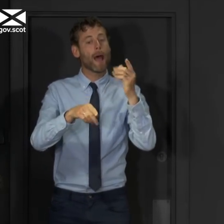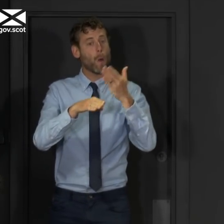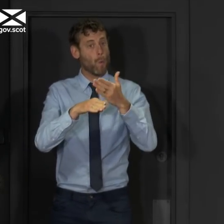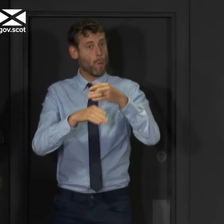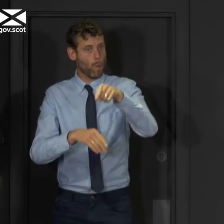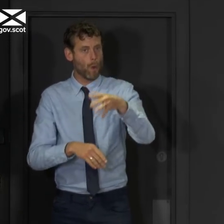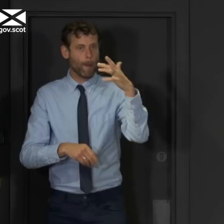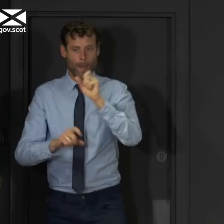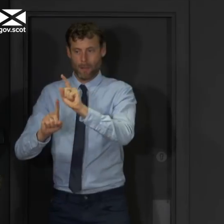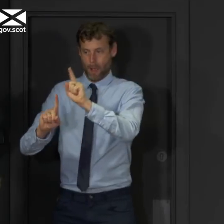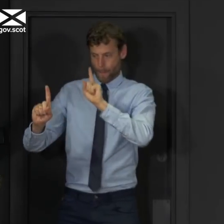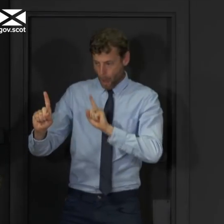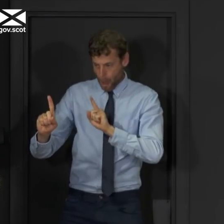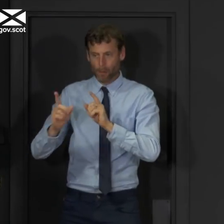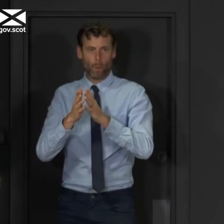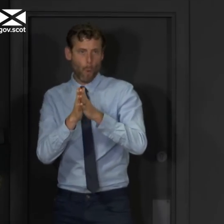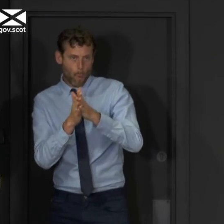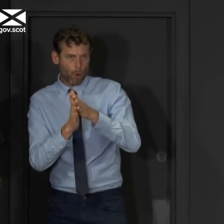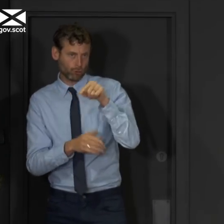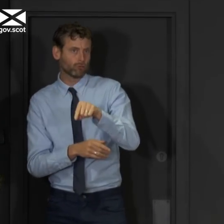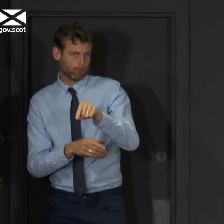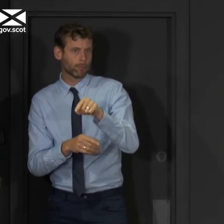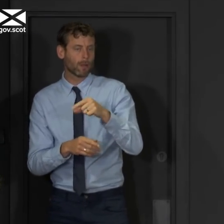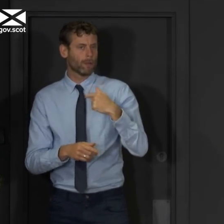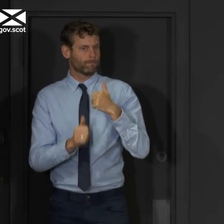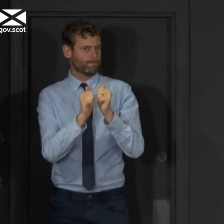ensure that they can do so safely. I am very grateful to the sector and trade